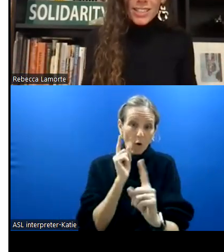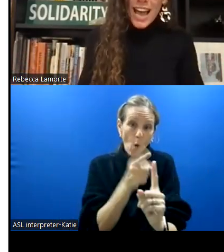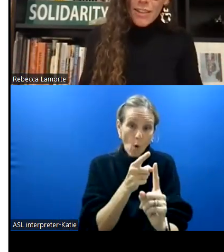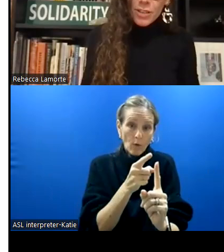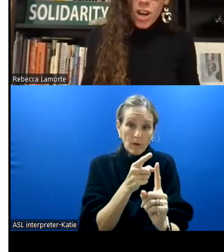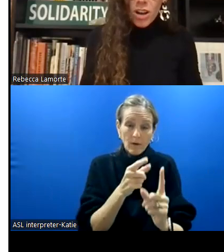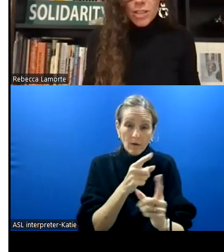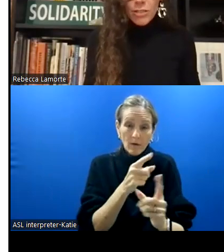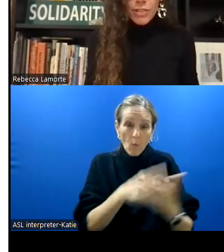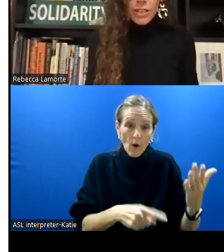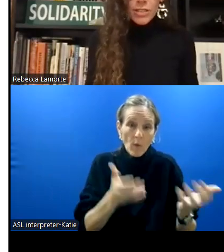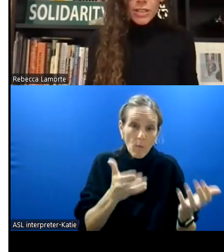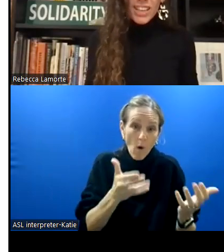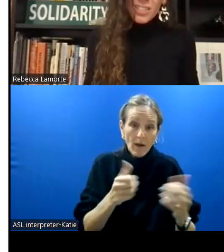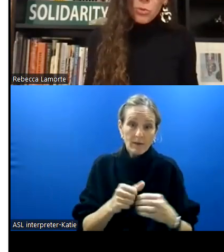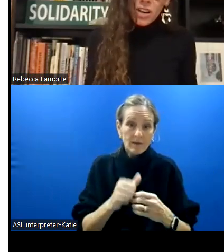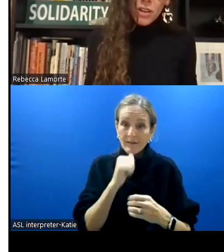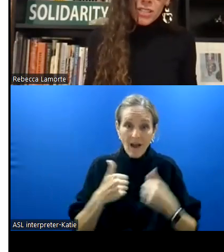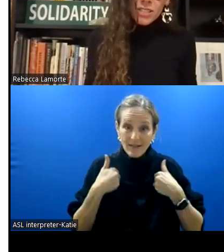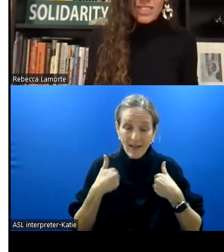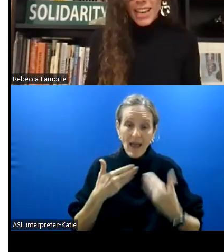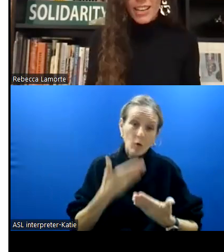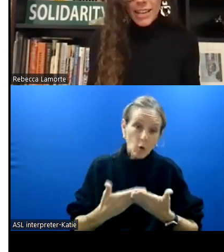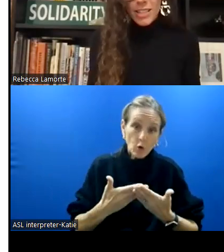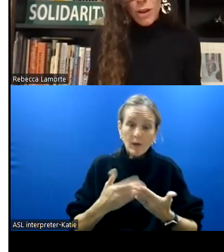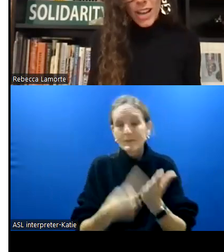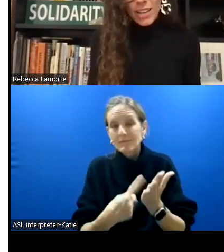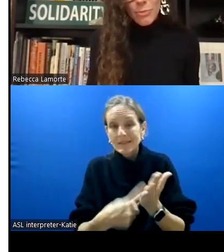It's not to have good talks and good feels. It's to win our race. It's to get elected, right?